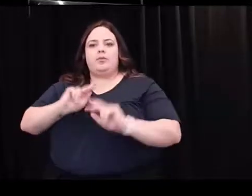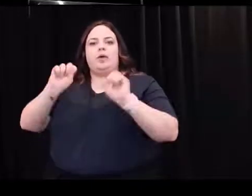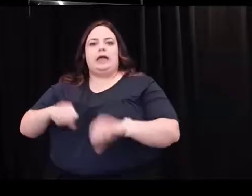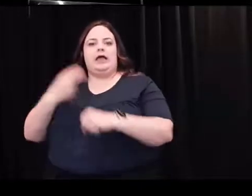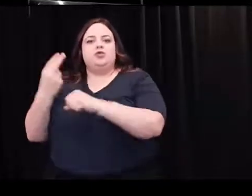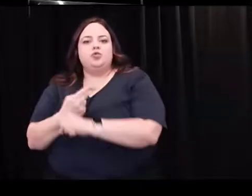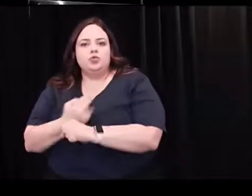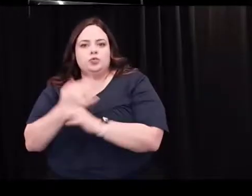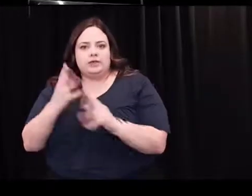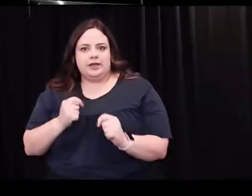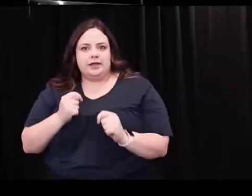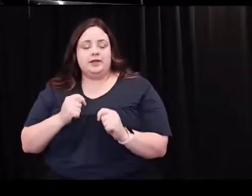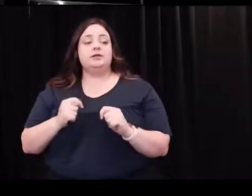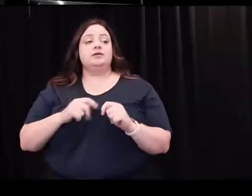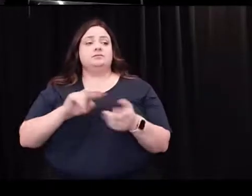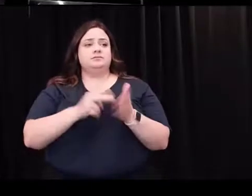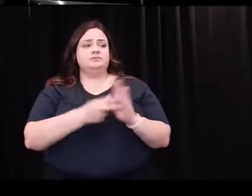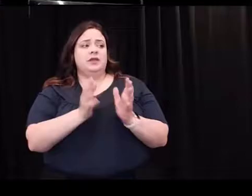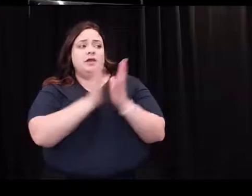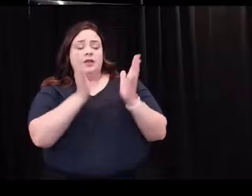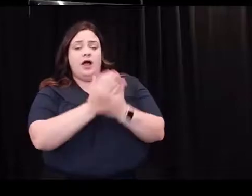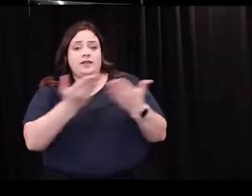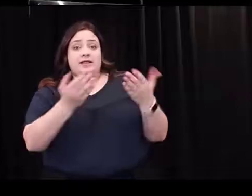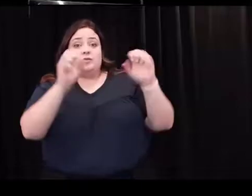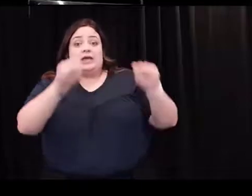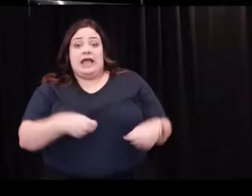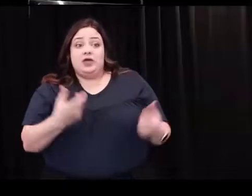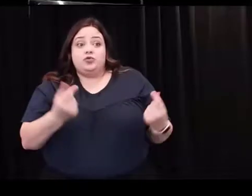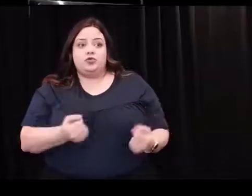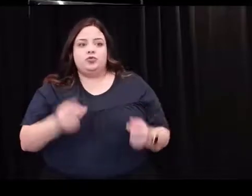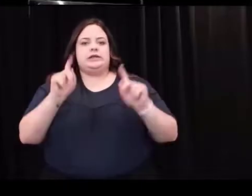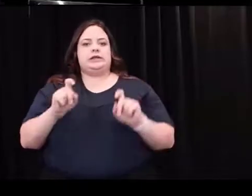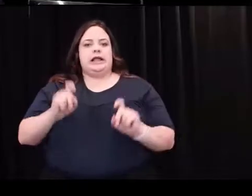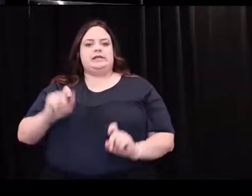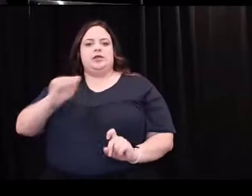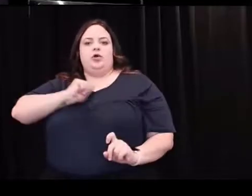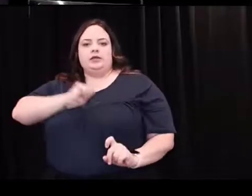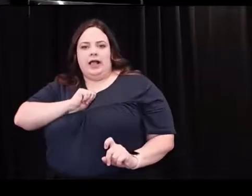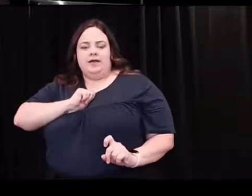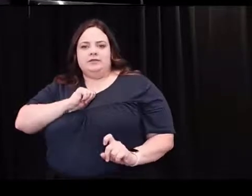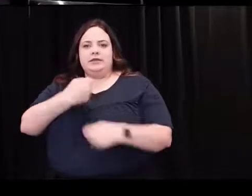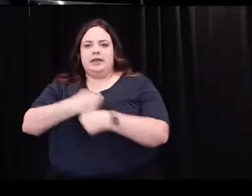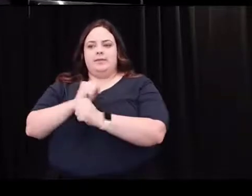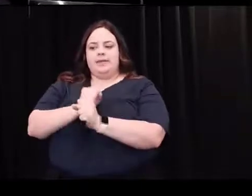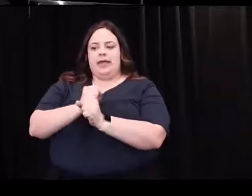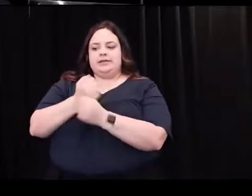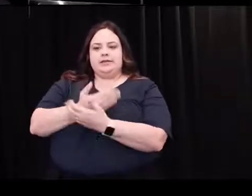there there are a lot of things that we can do to test it ourselves to make something make sure